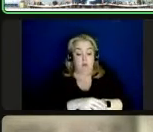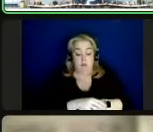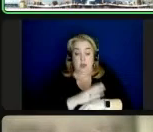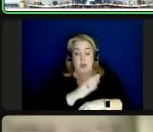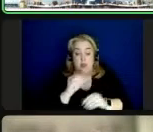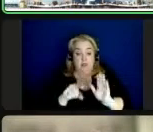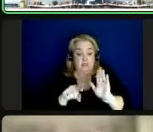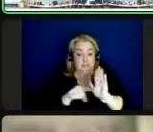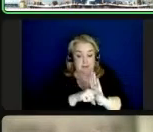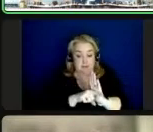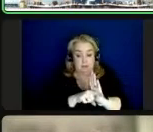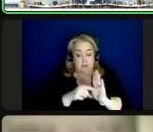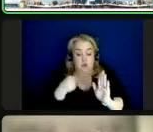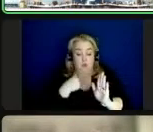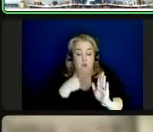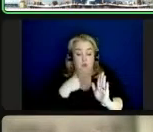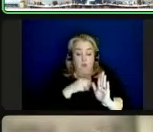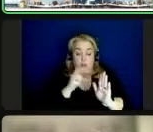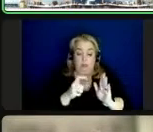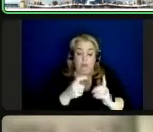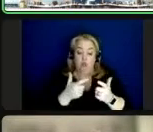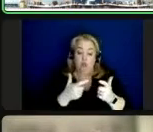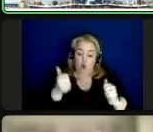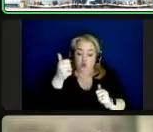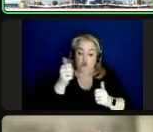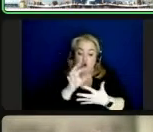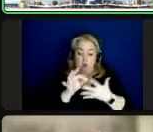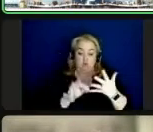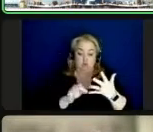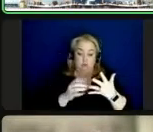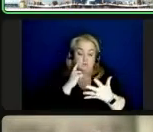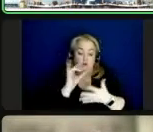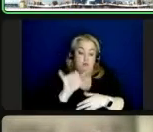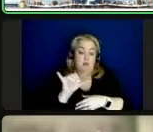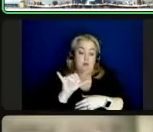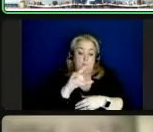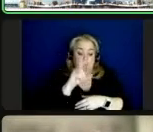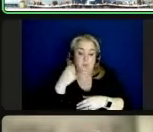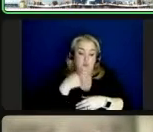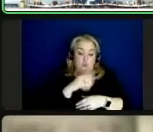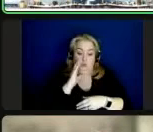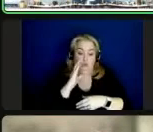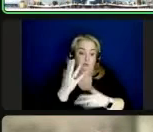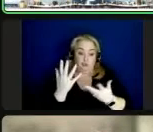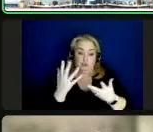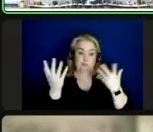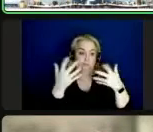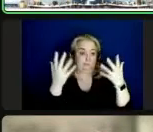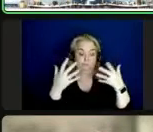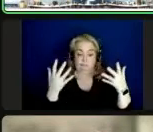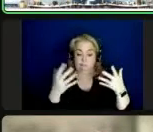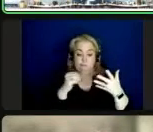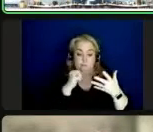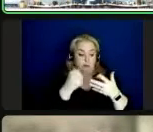REVENUE THAT YOU CAN GET FROM